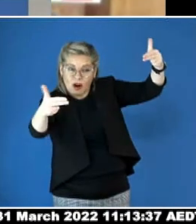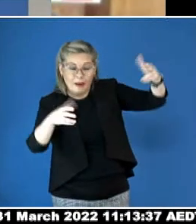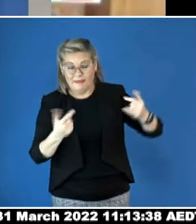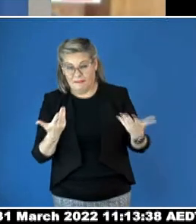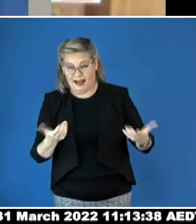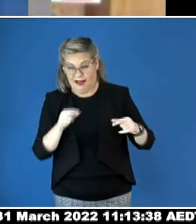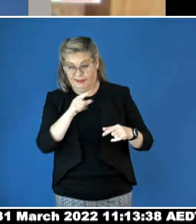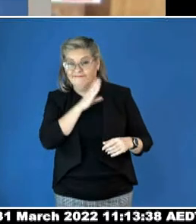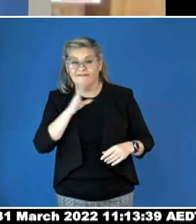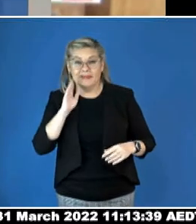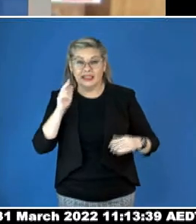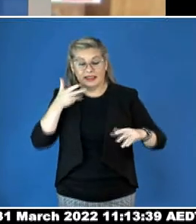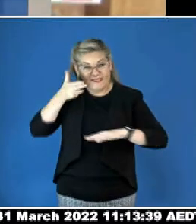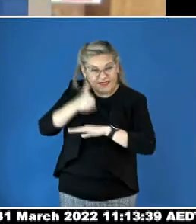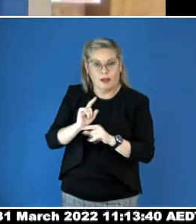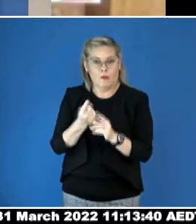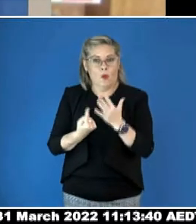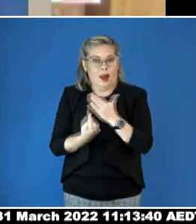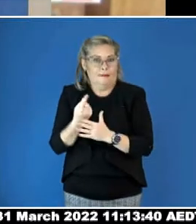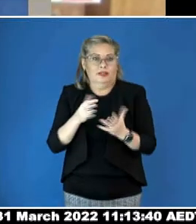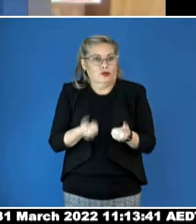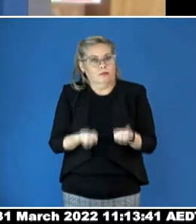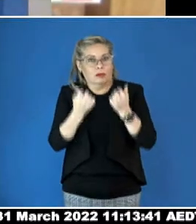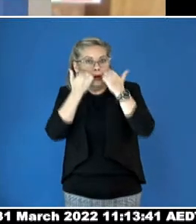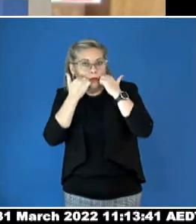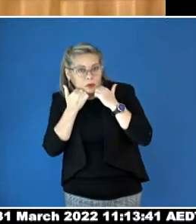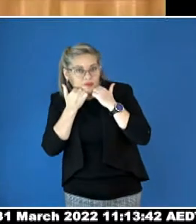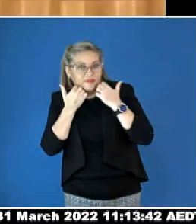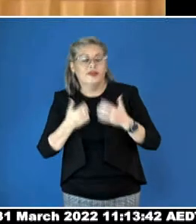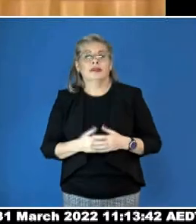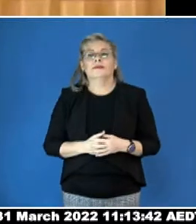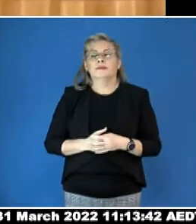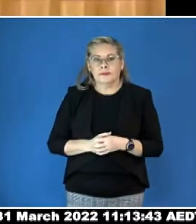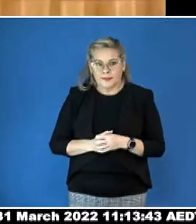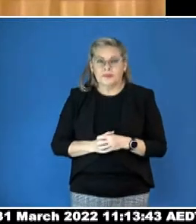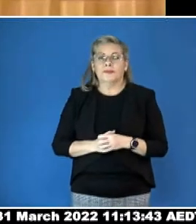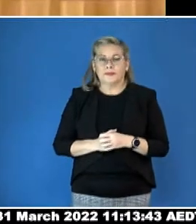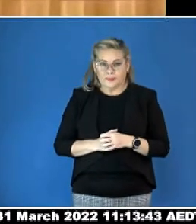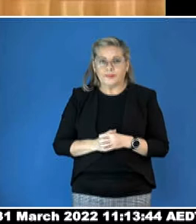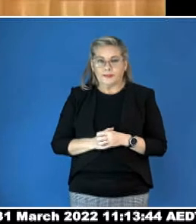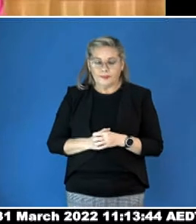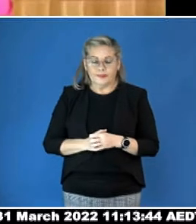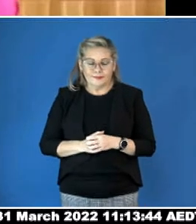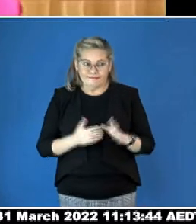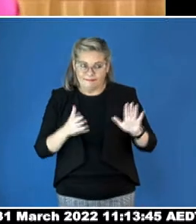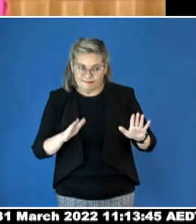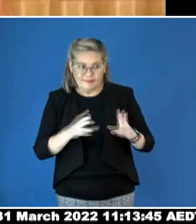Mmm. MS EASTMAN: I also wanted to ask you if it's okay - and just let me know.